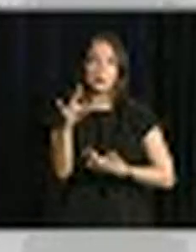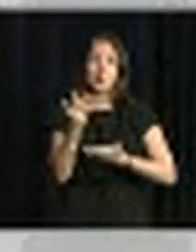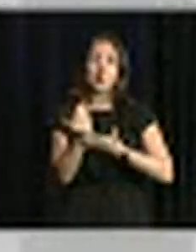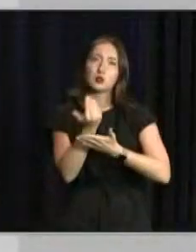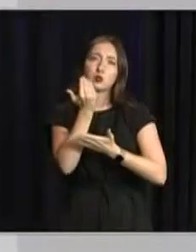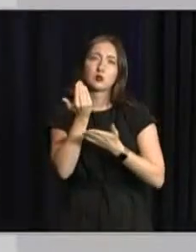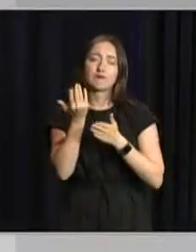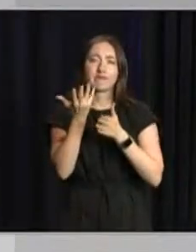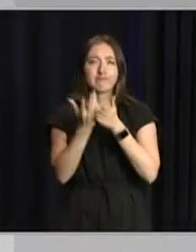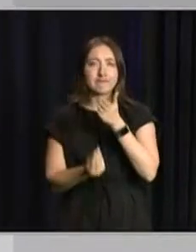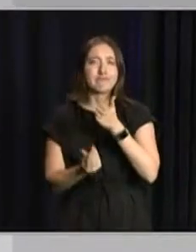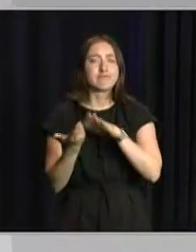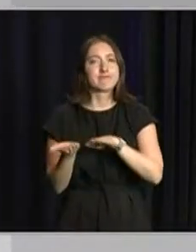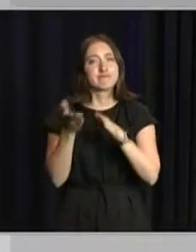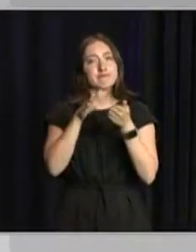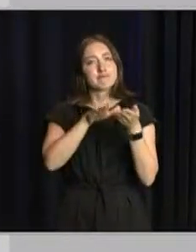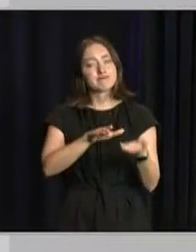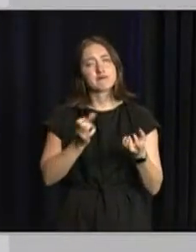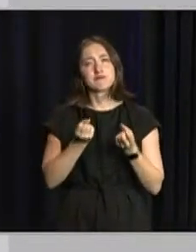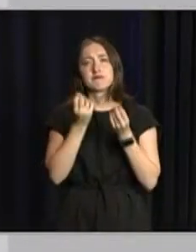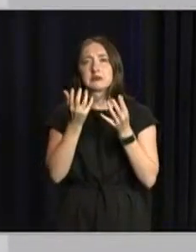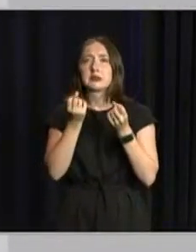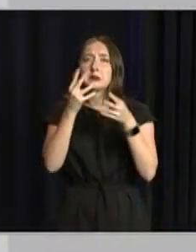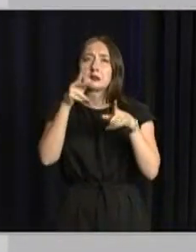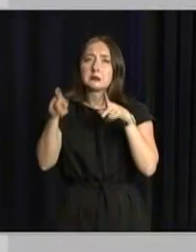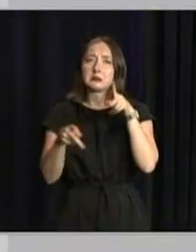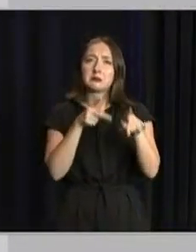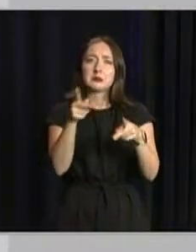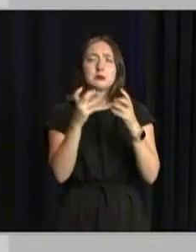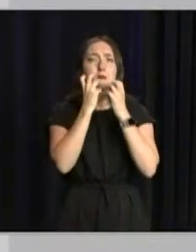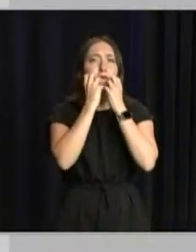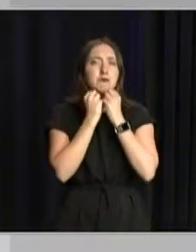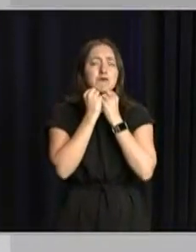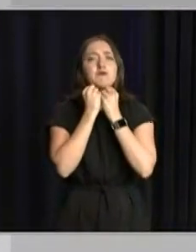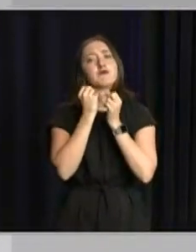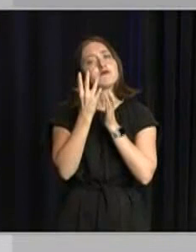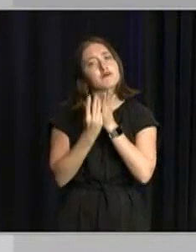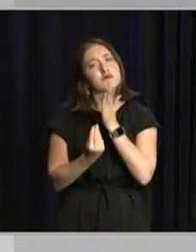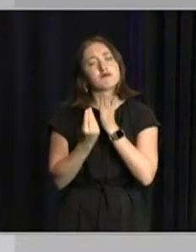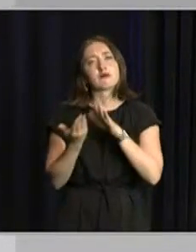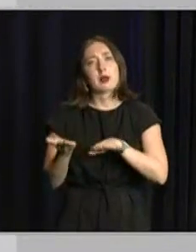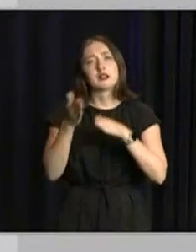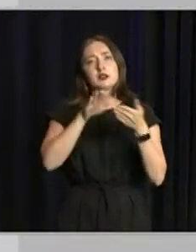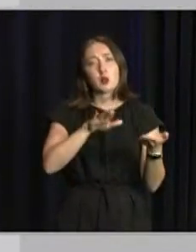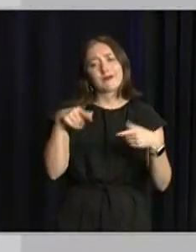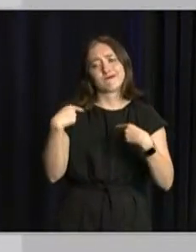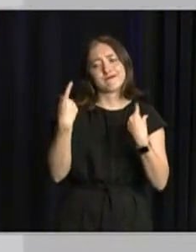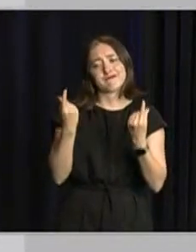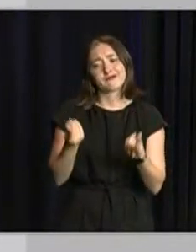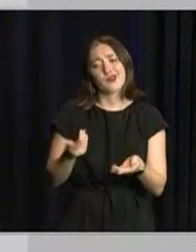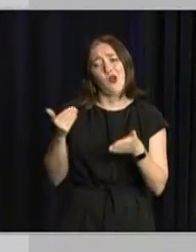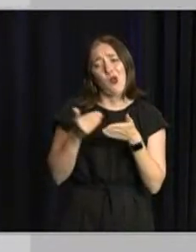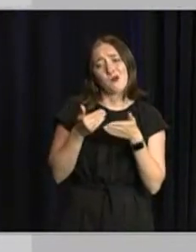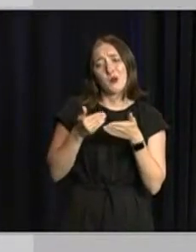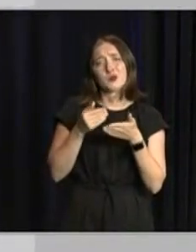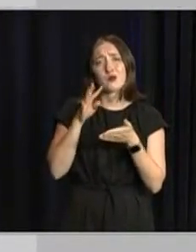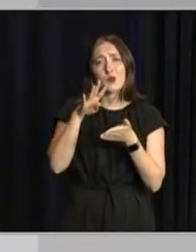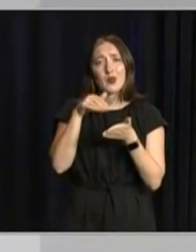so many of our loved ones over the course of this pandemic, almost 4600. So please continue to keep them and their loved ones in your